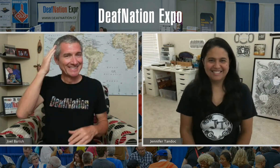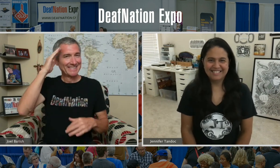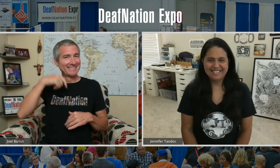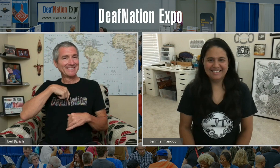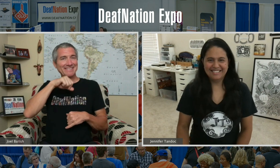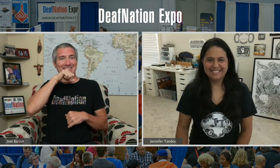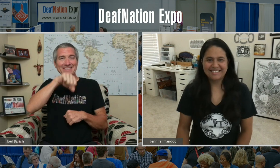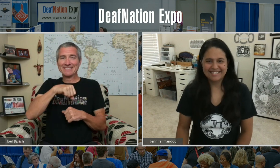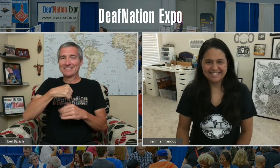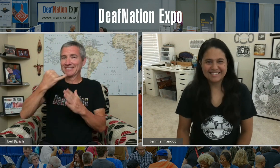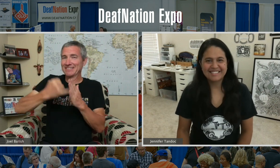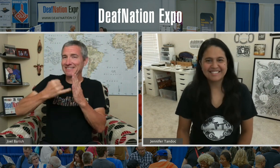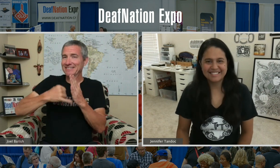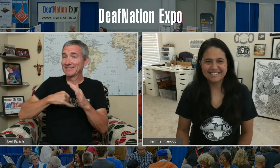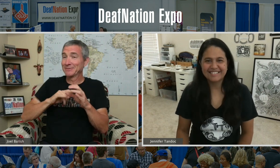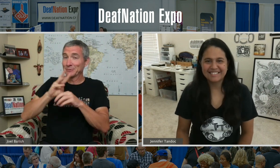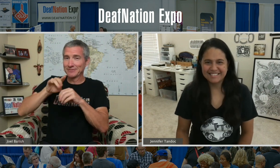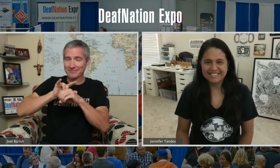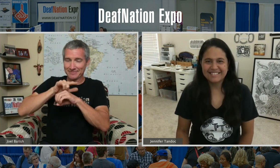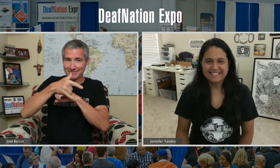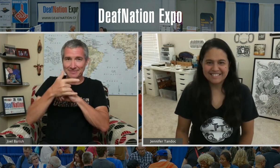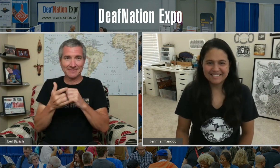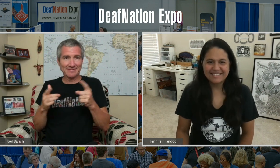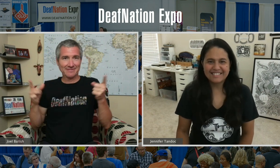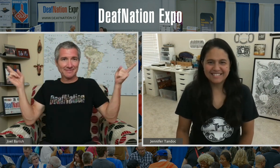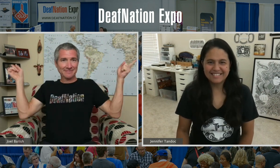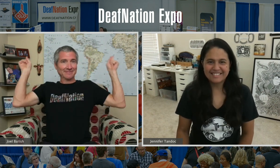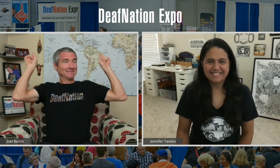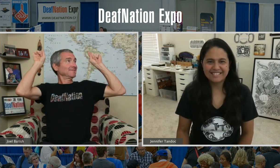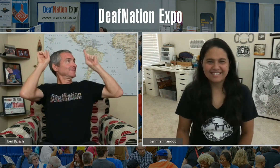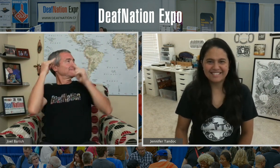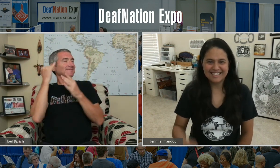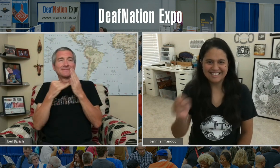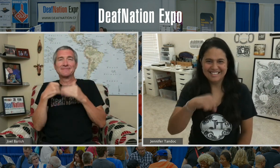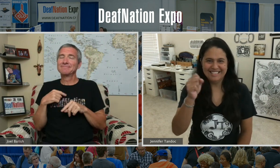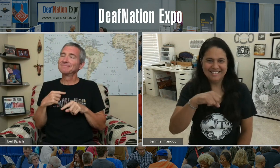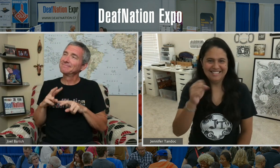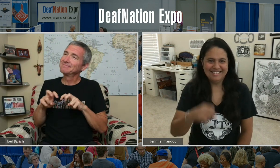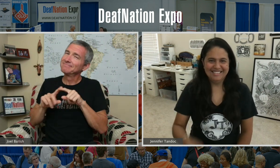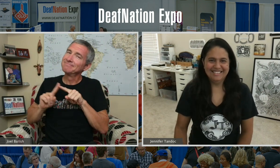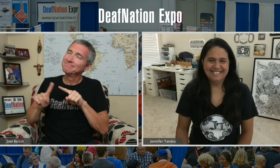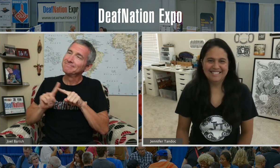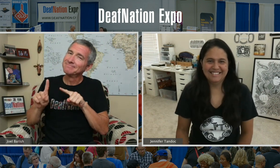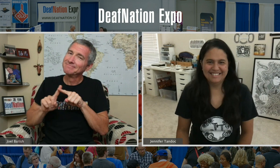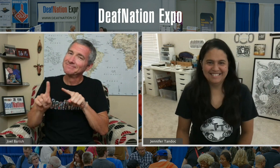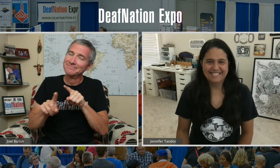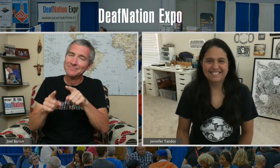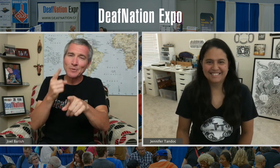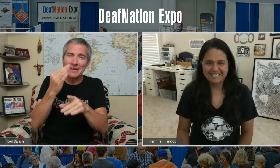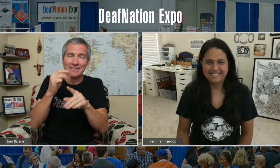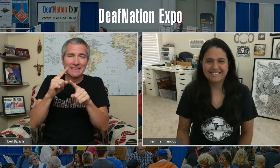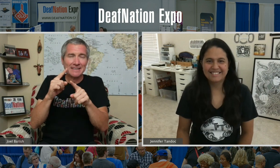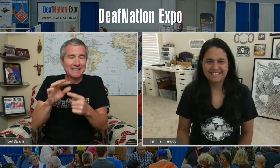You know I love art from all over the world. Yes! I love different kinds of artwork.